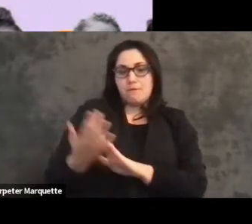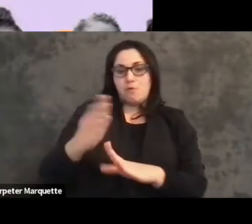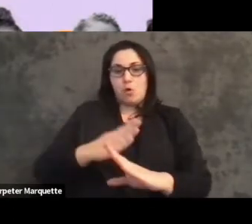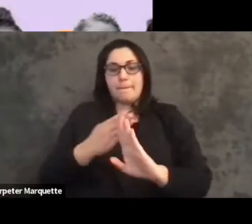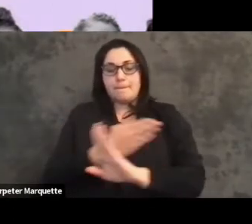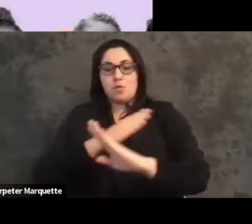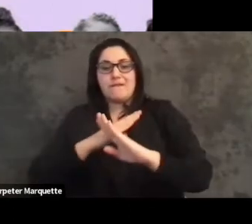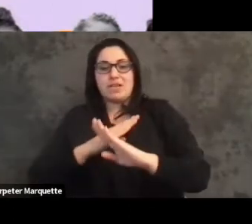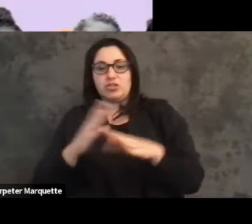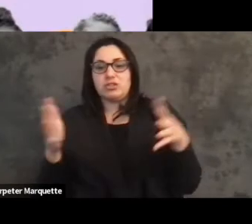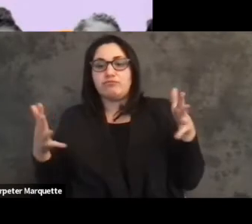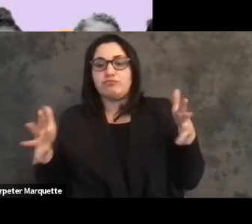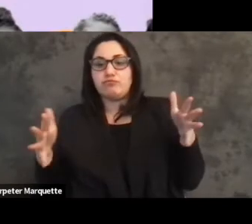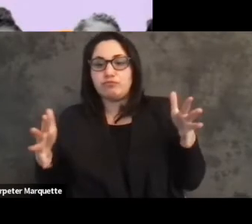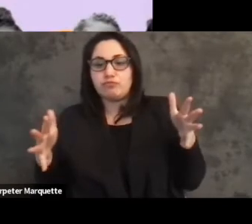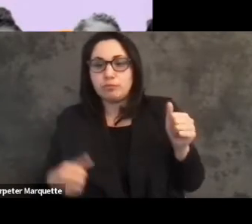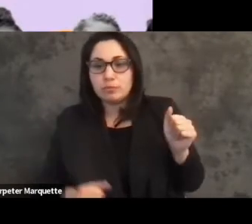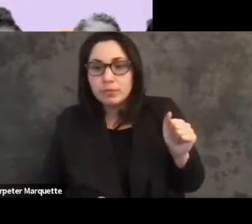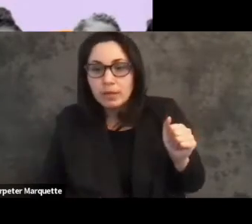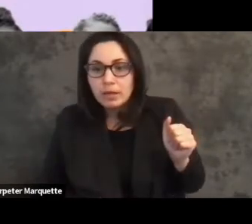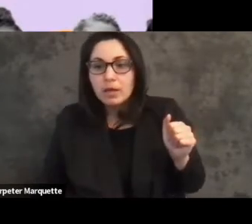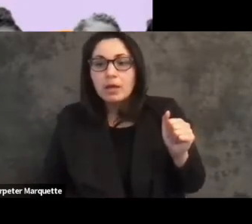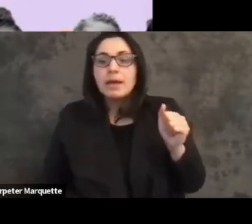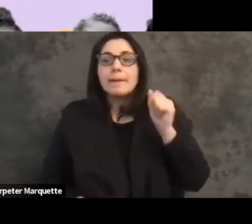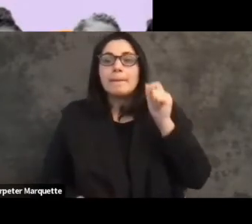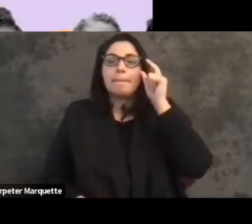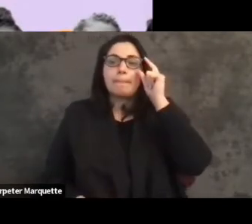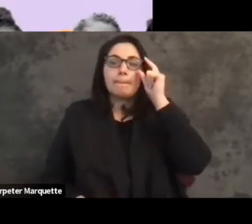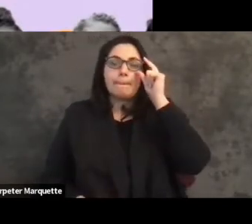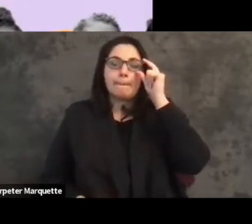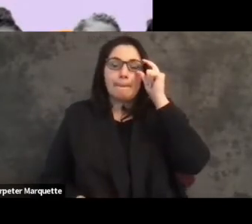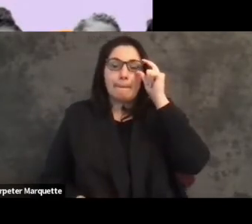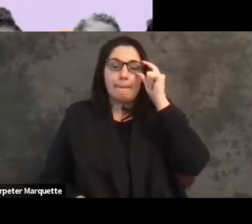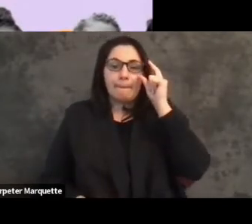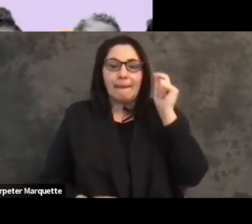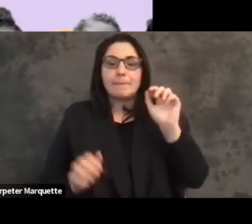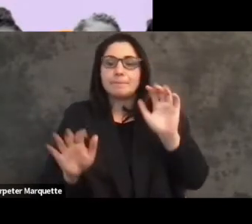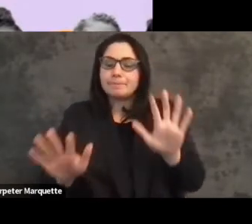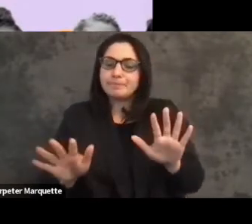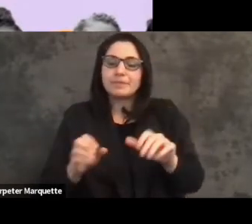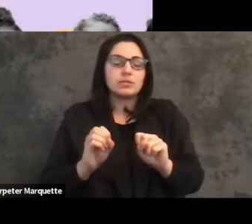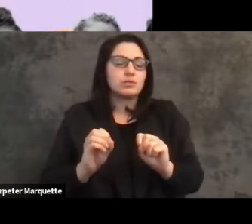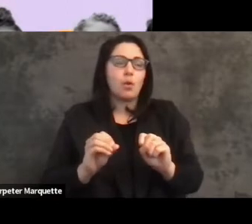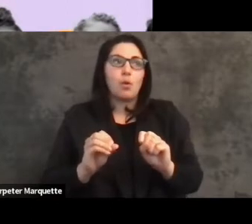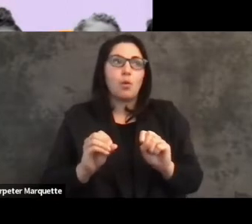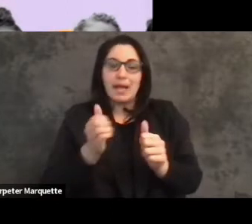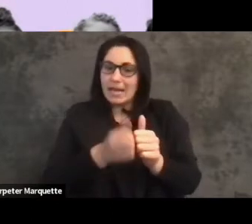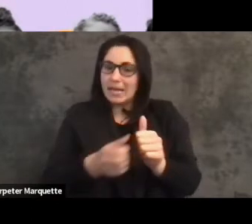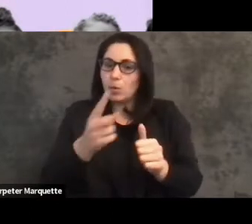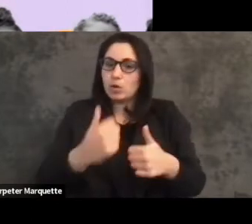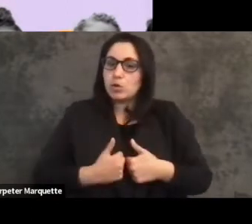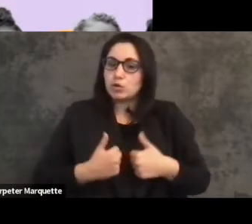the problem of HIV that needs to be addressed is a problem solely of prevention. And one